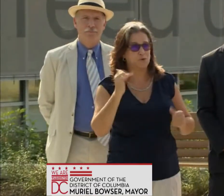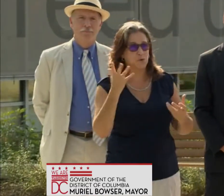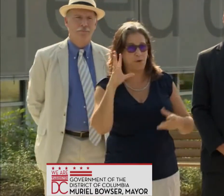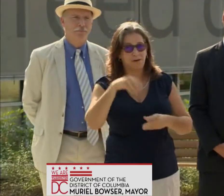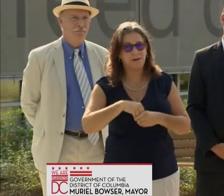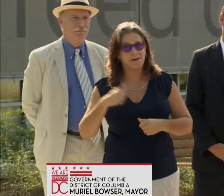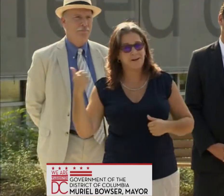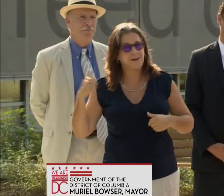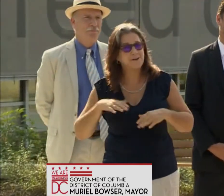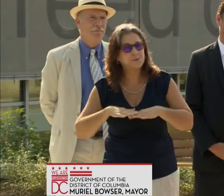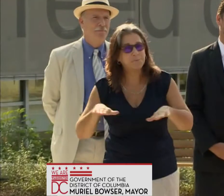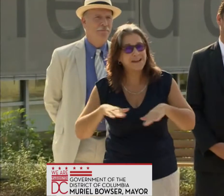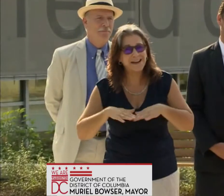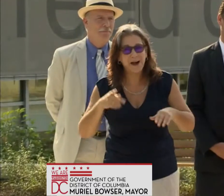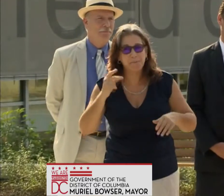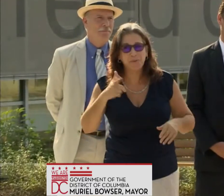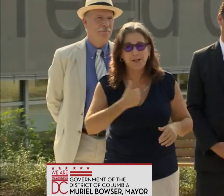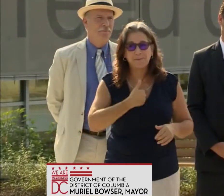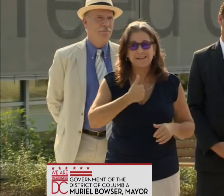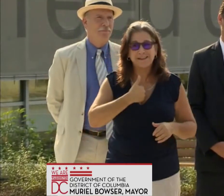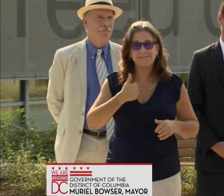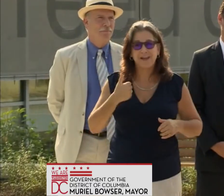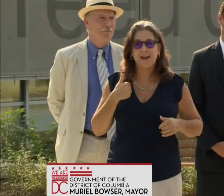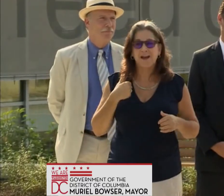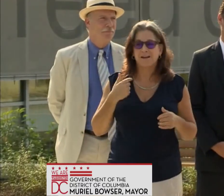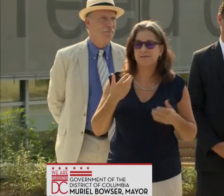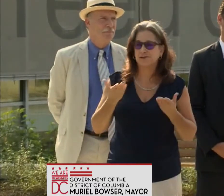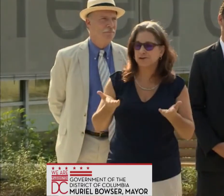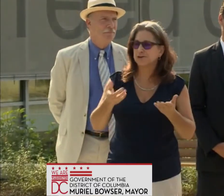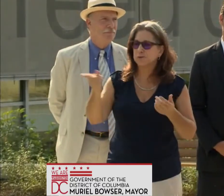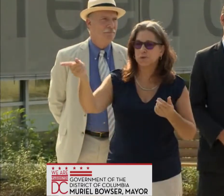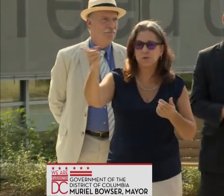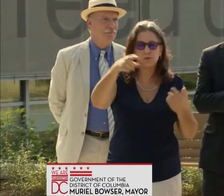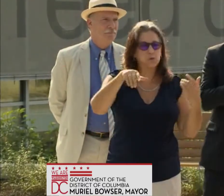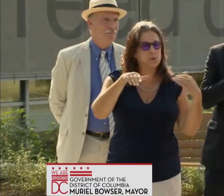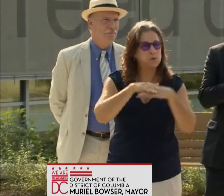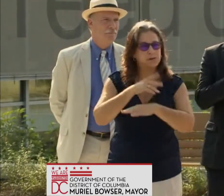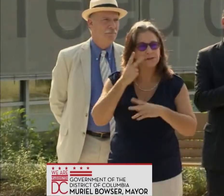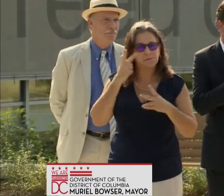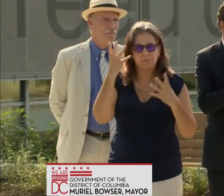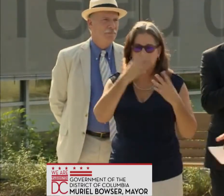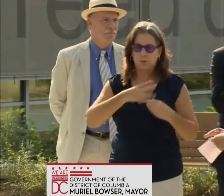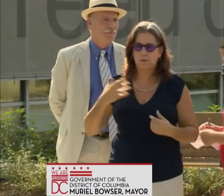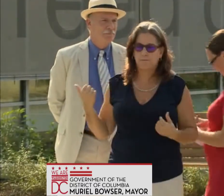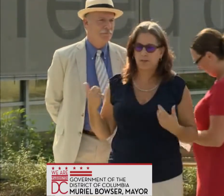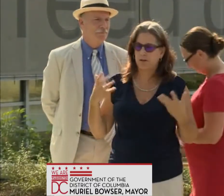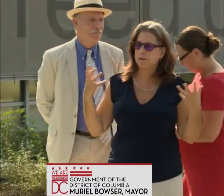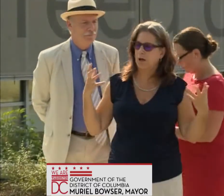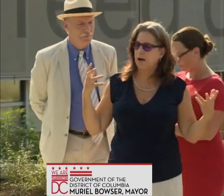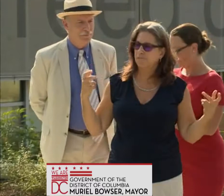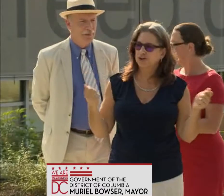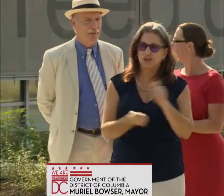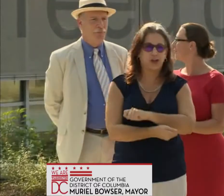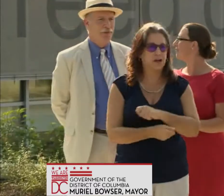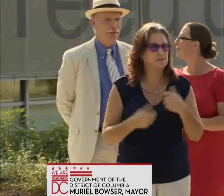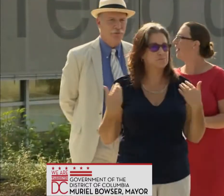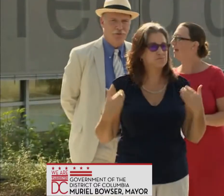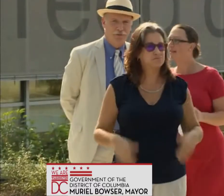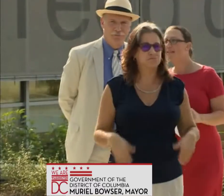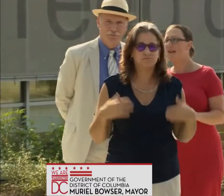see how this beautiful space has been transformed and thank you all Thank You